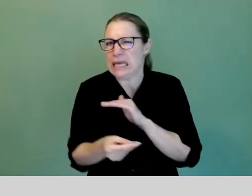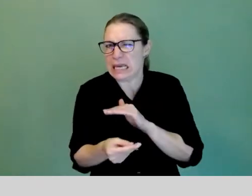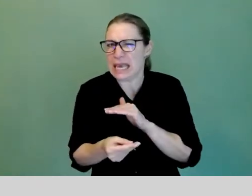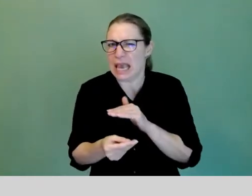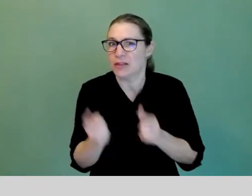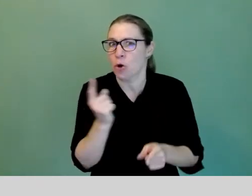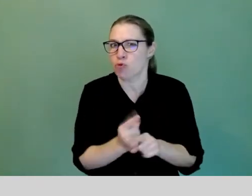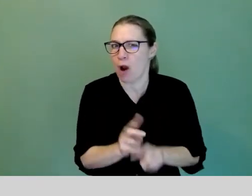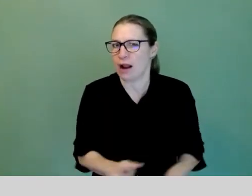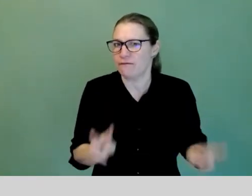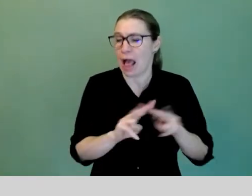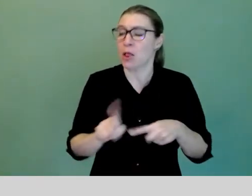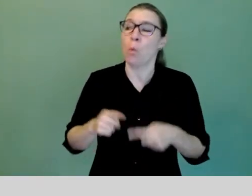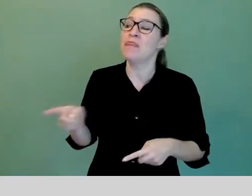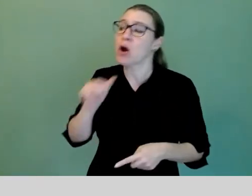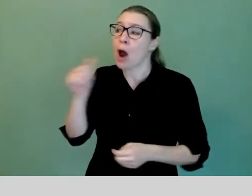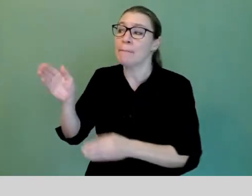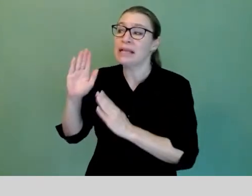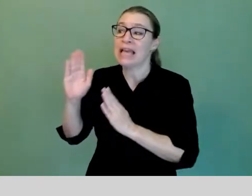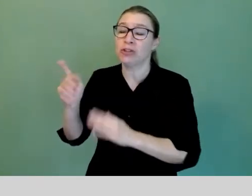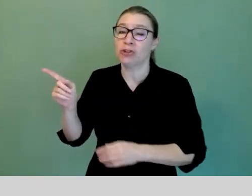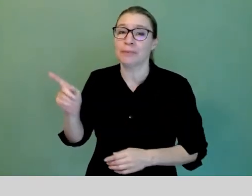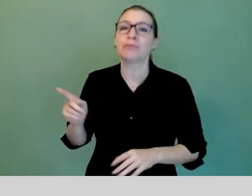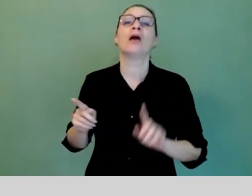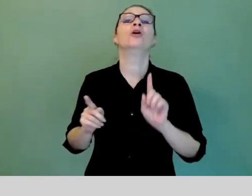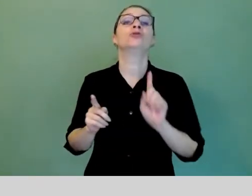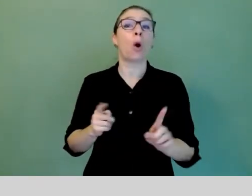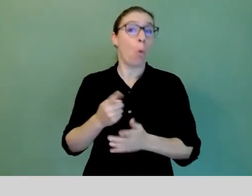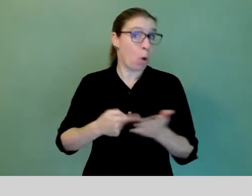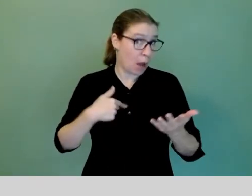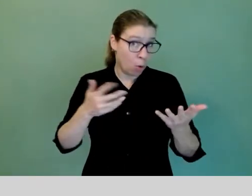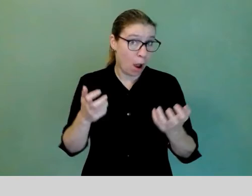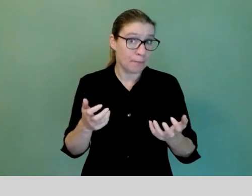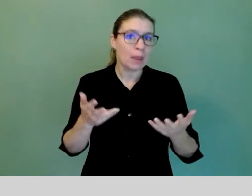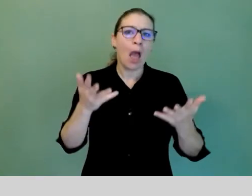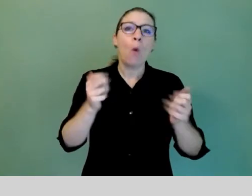when nobody's looking, so this is what I want. I want to be able to import math,